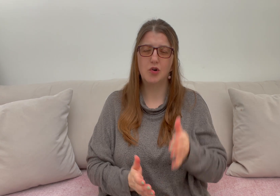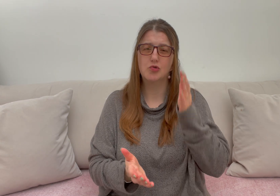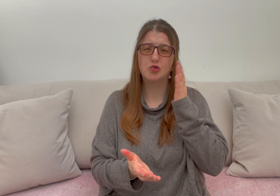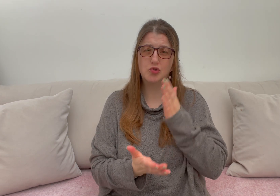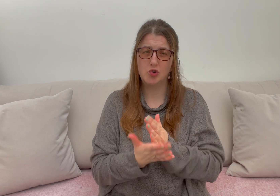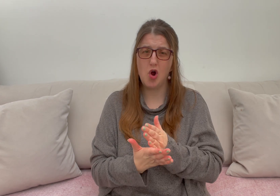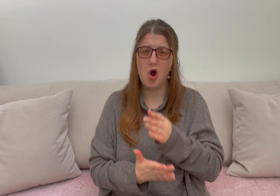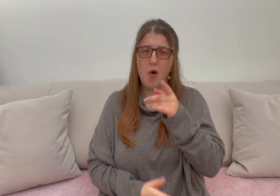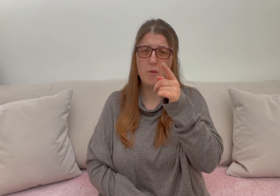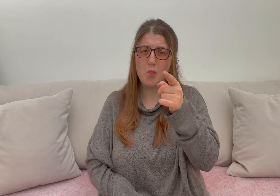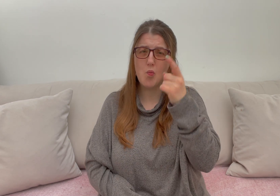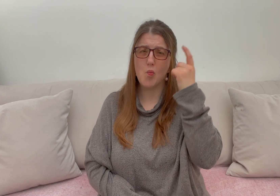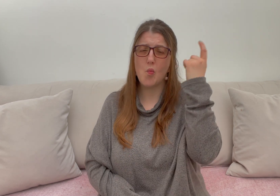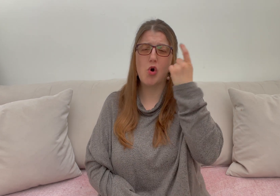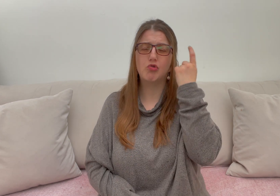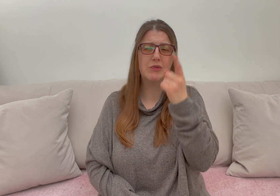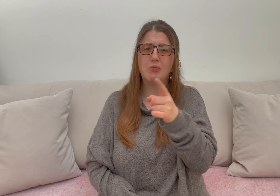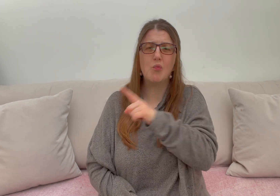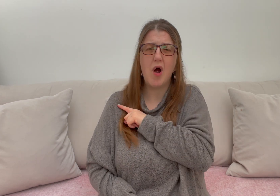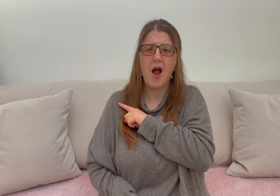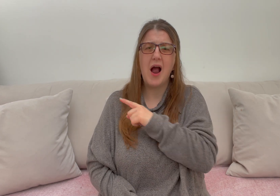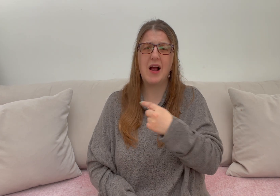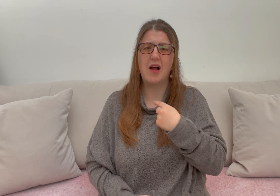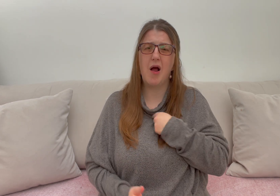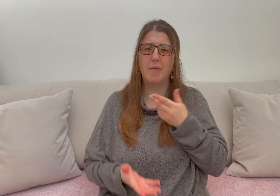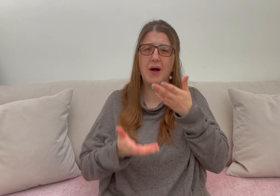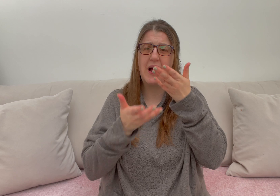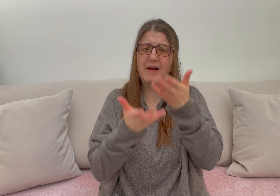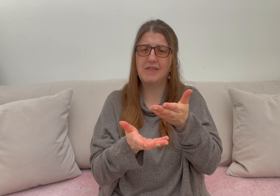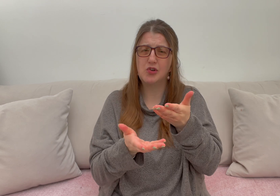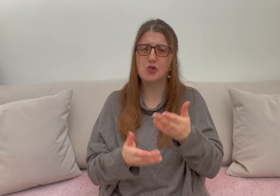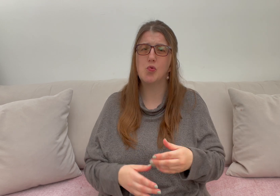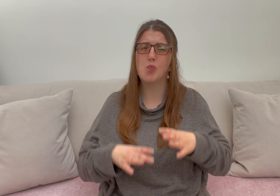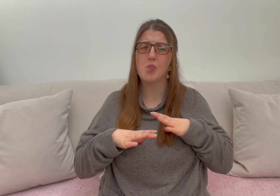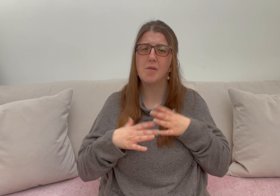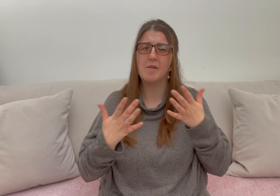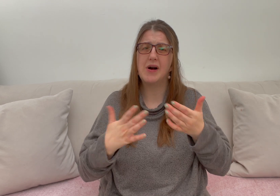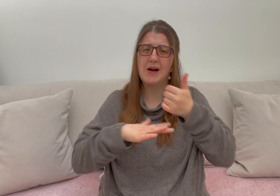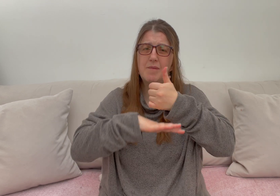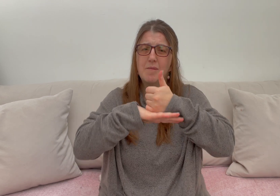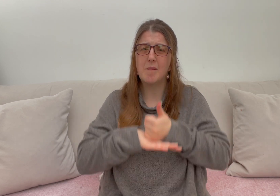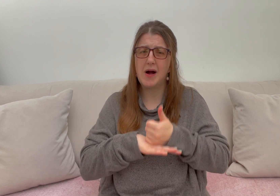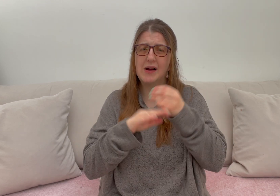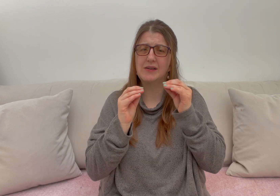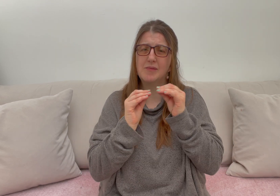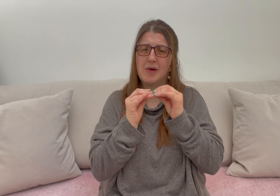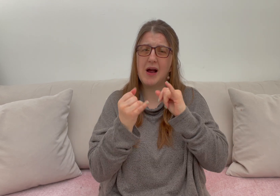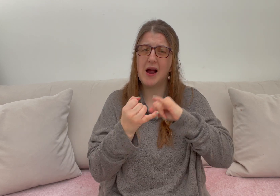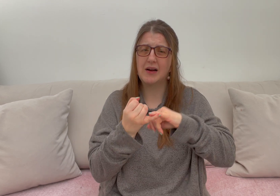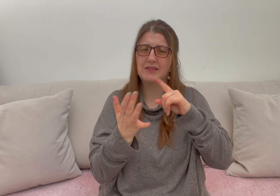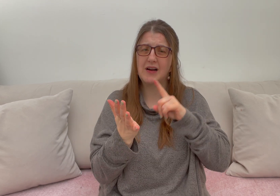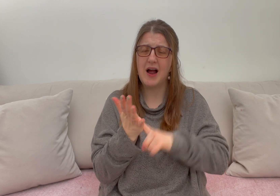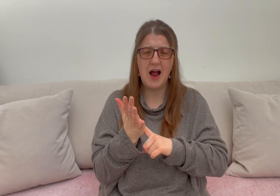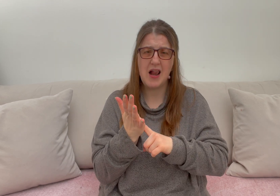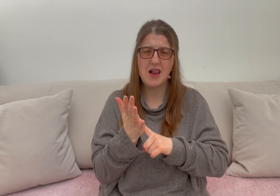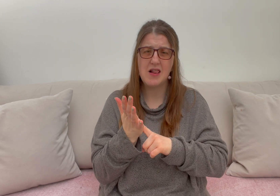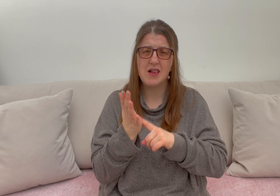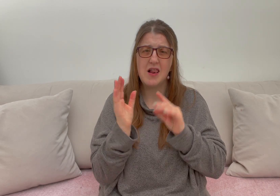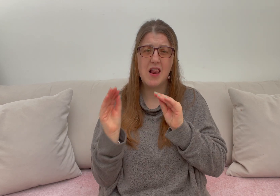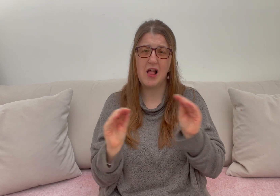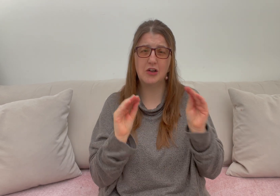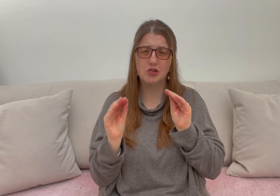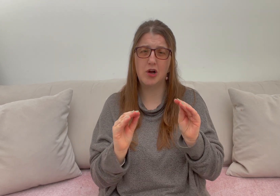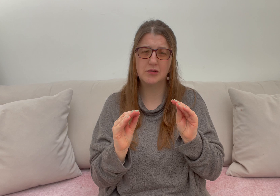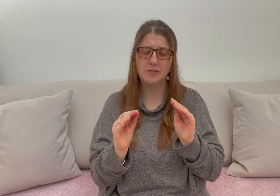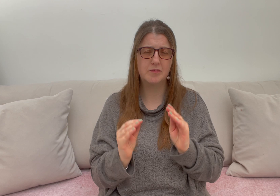Sure you be wondering why am I giving a free Basic BSL lessons,